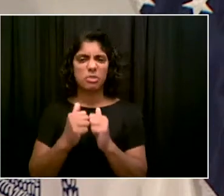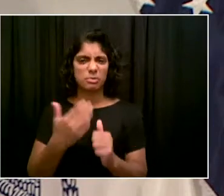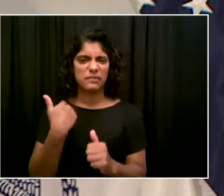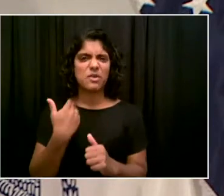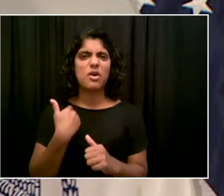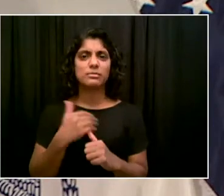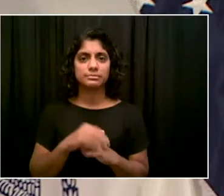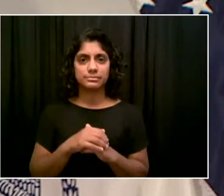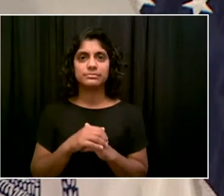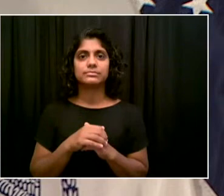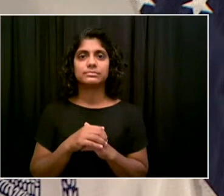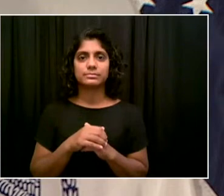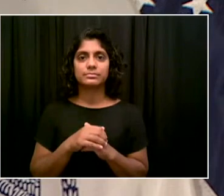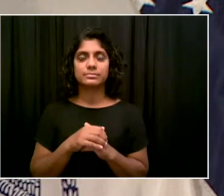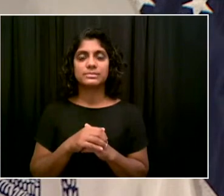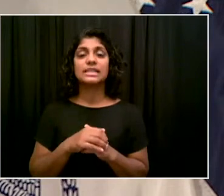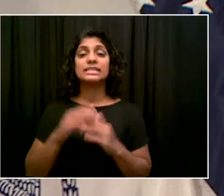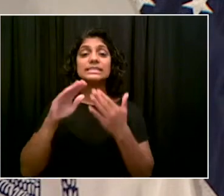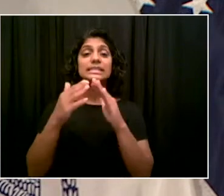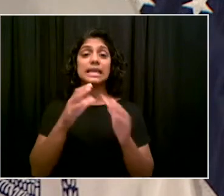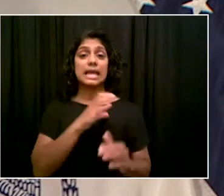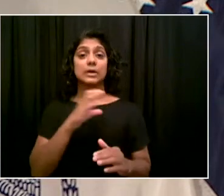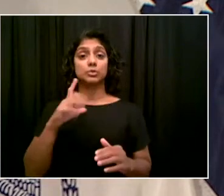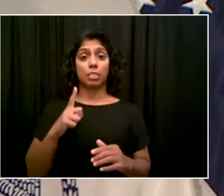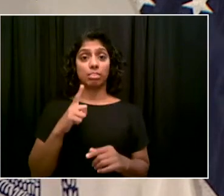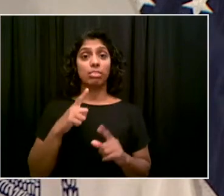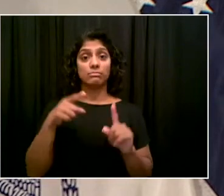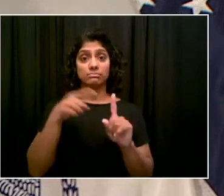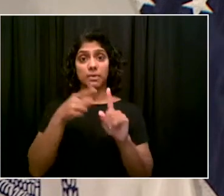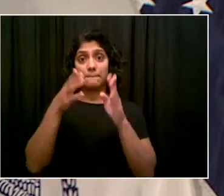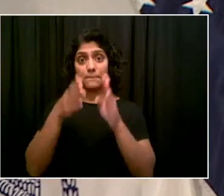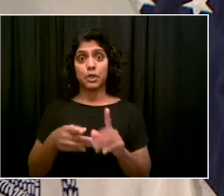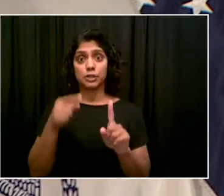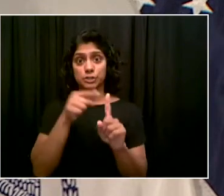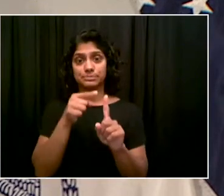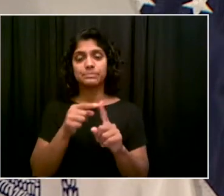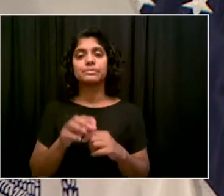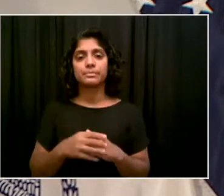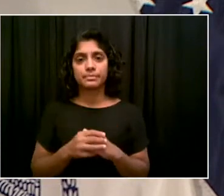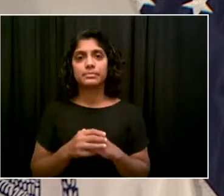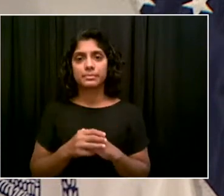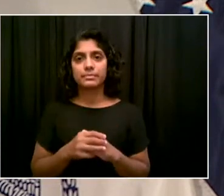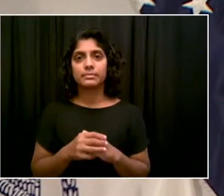A COMMUNITY ADVOCATE BEFORE HE WAS ELECTED. REPRESENT SOME OF THE VERY SAME NEIGHBORHOODS. HE'S AN ACTIVIST